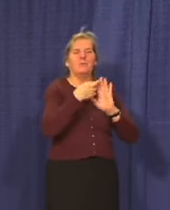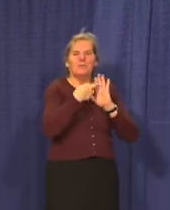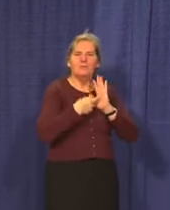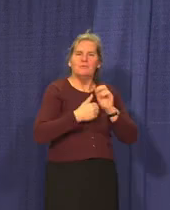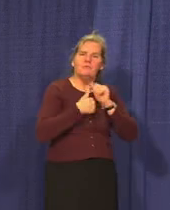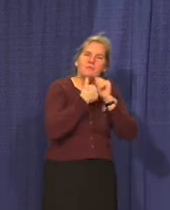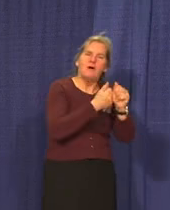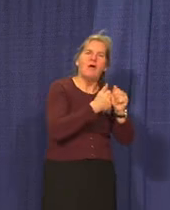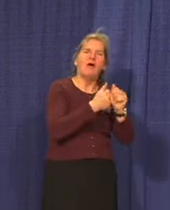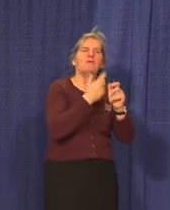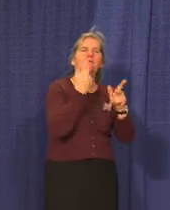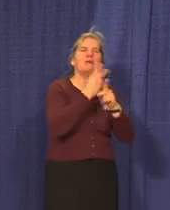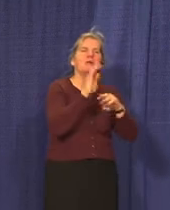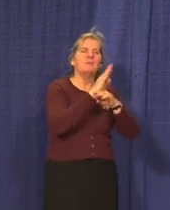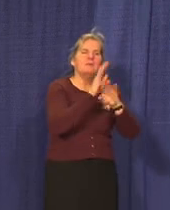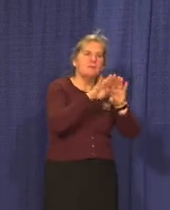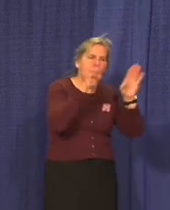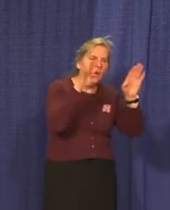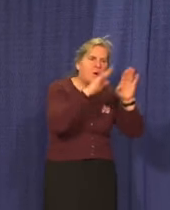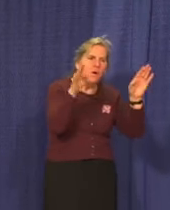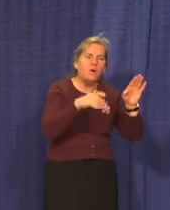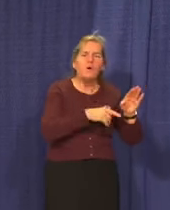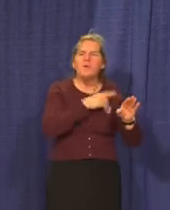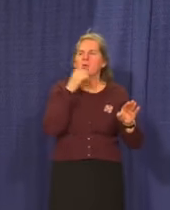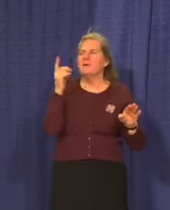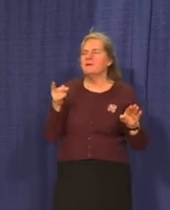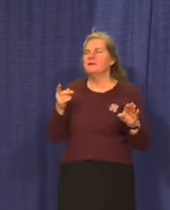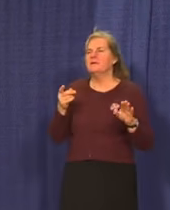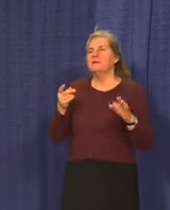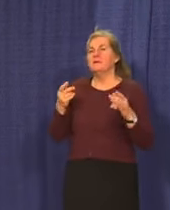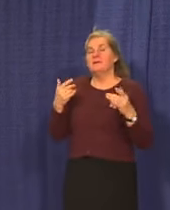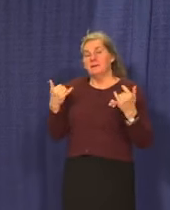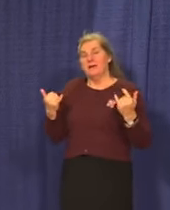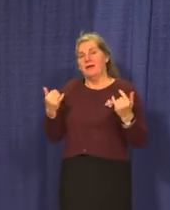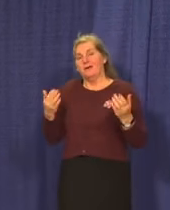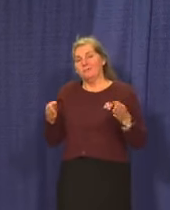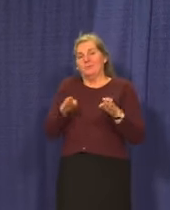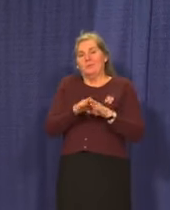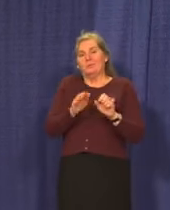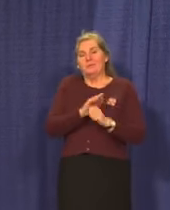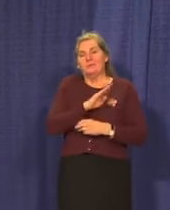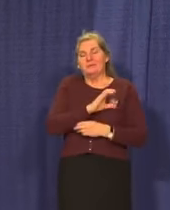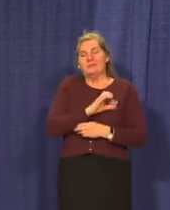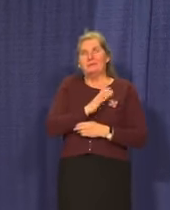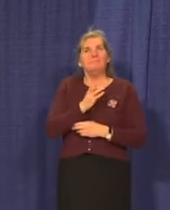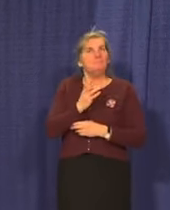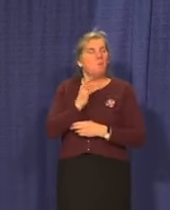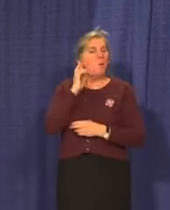THIS STEP, THIS UNFORTUNATE STEP HOPEFULLY HAS A POSITIVE NATURE TO IT, WHICH IS YUKON SPIRIT